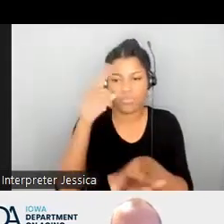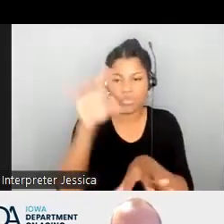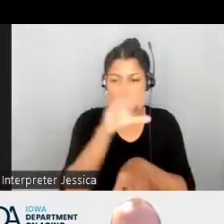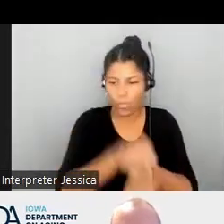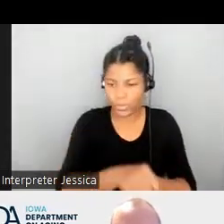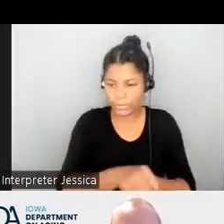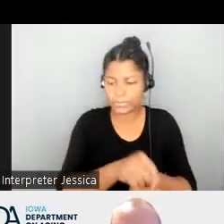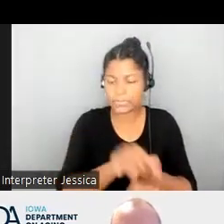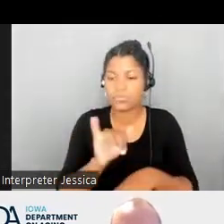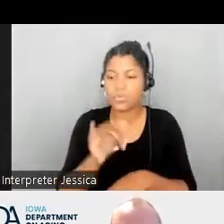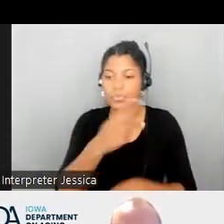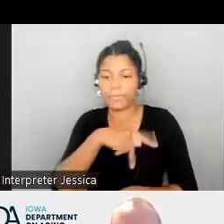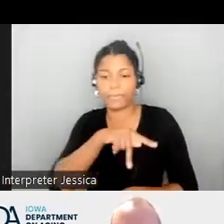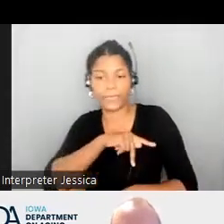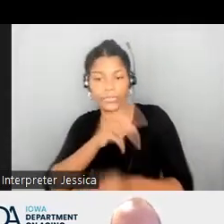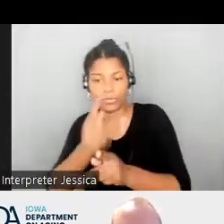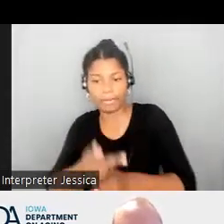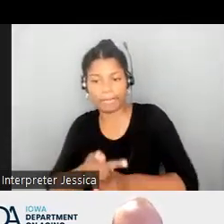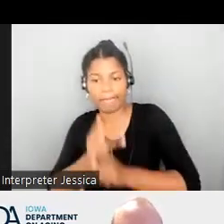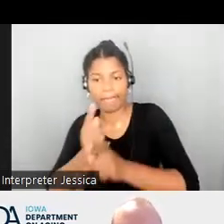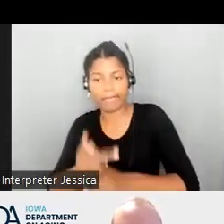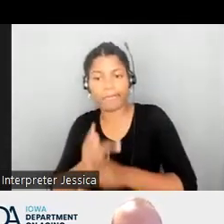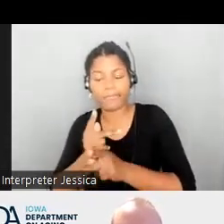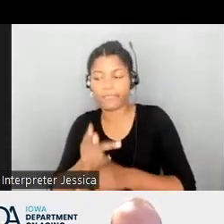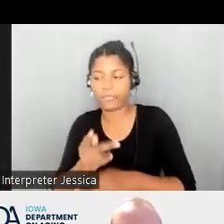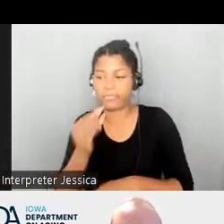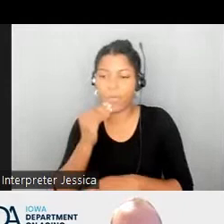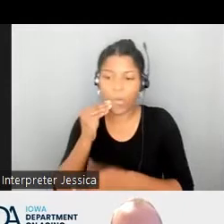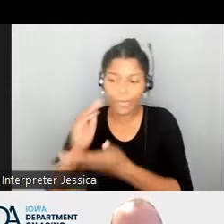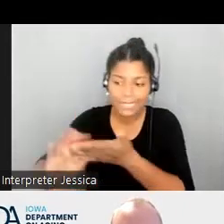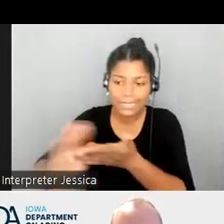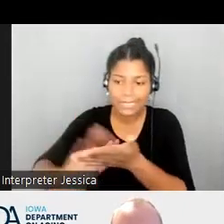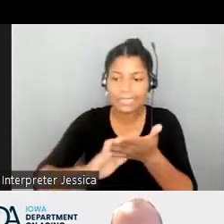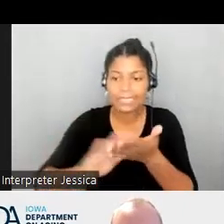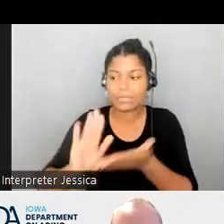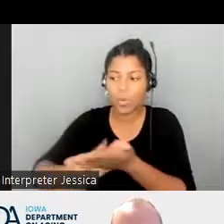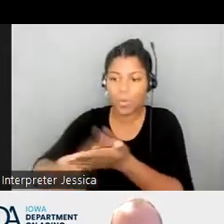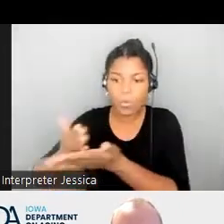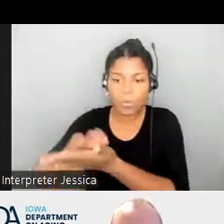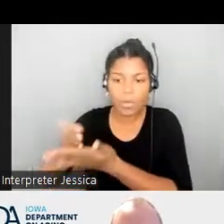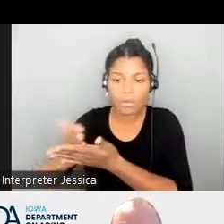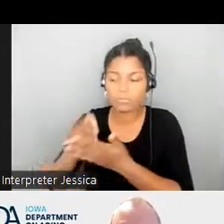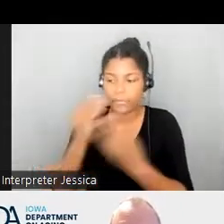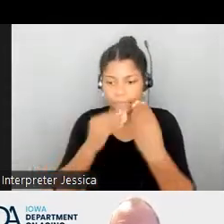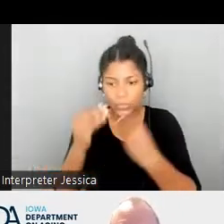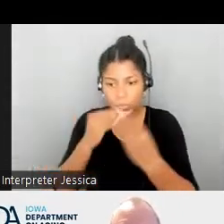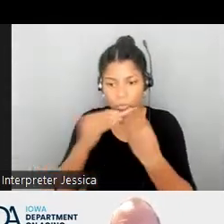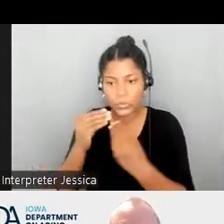and homemaker needs for a while and certainly some nutrition and after that, at the endpoint